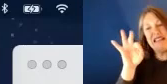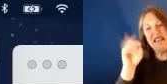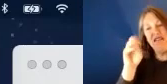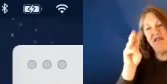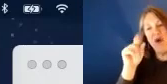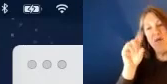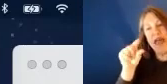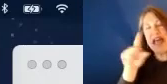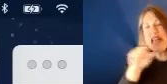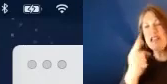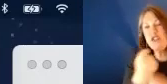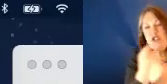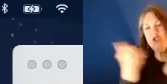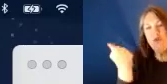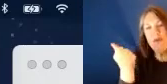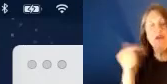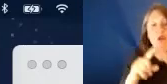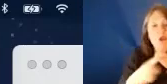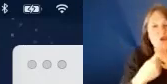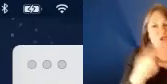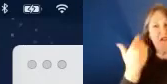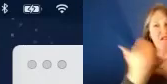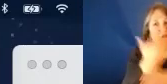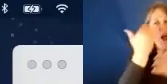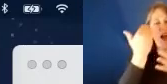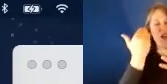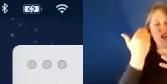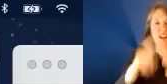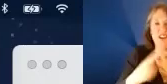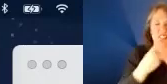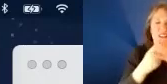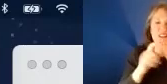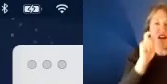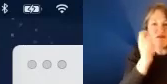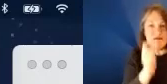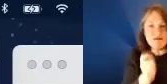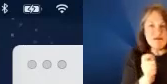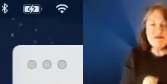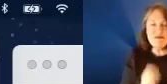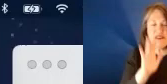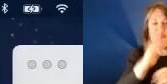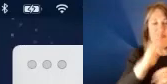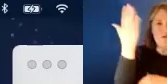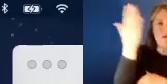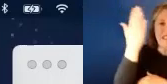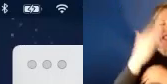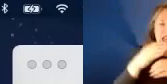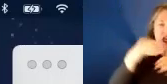You can start fresh and you can start formatting 06:57:22 your presentation in the content